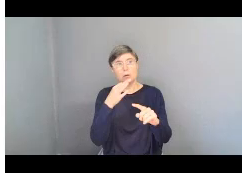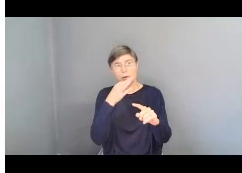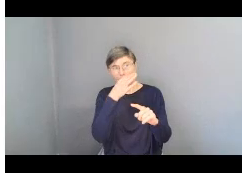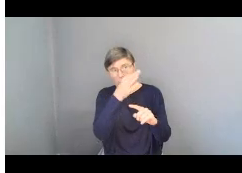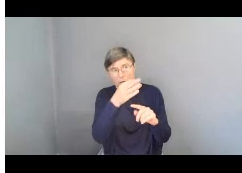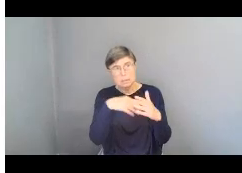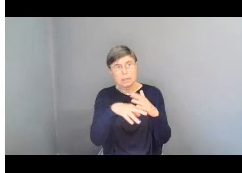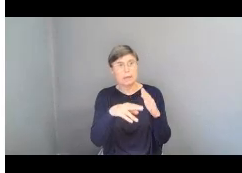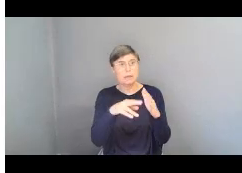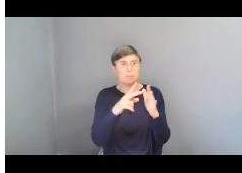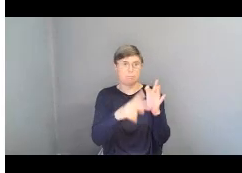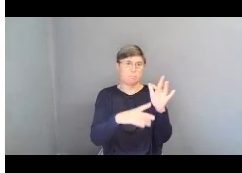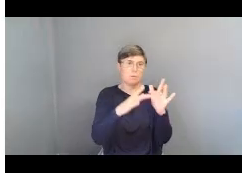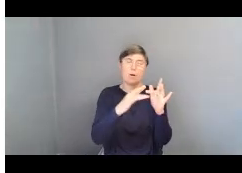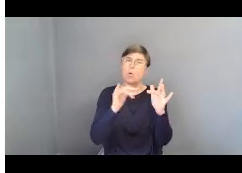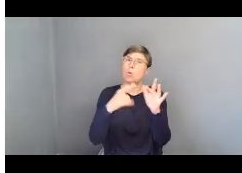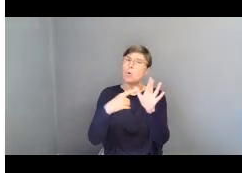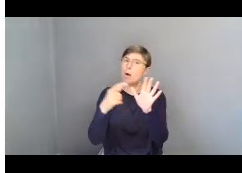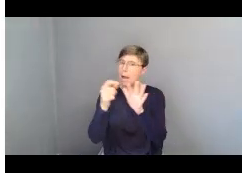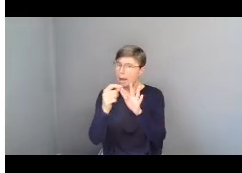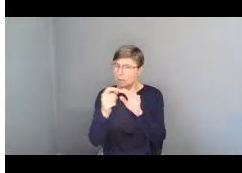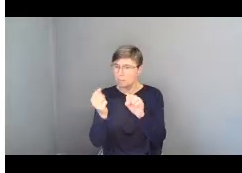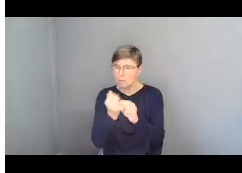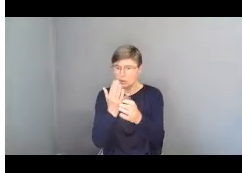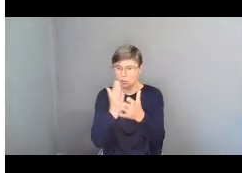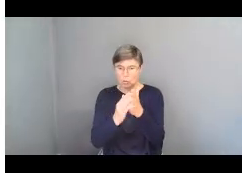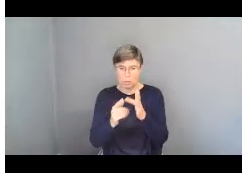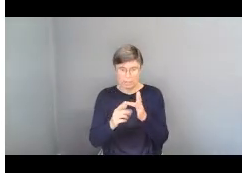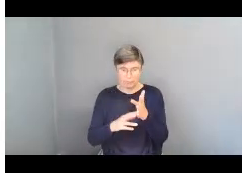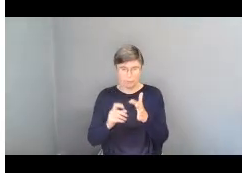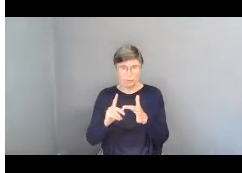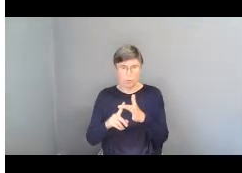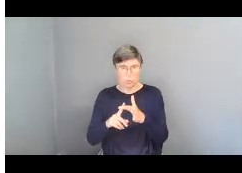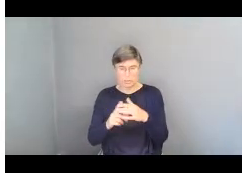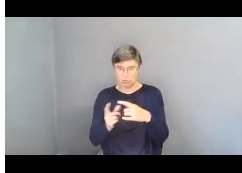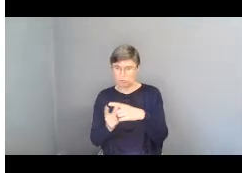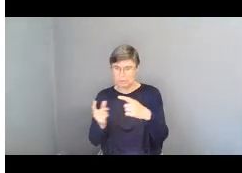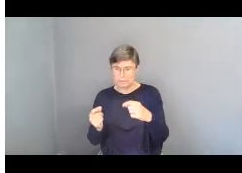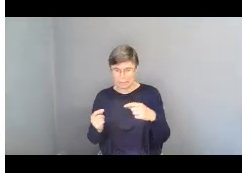matches the amount on the invoice or receipt.